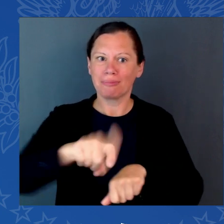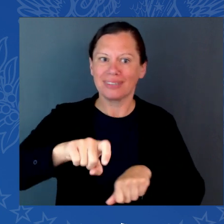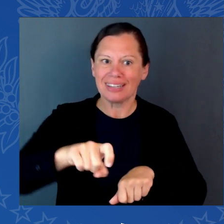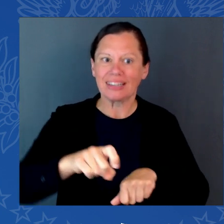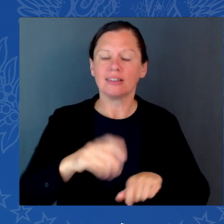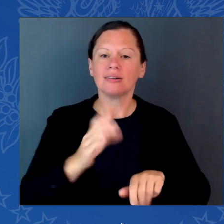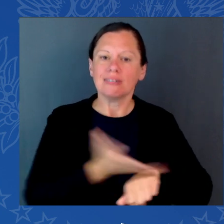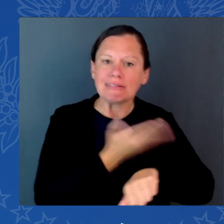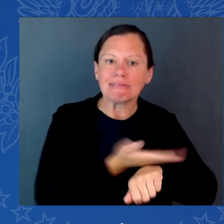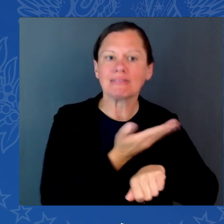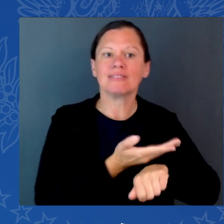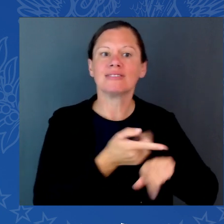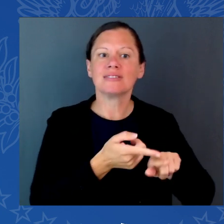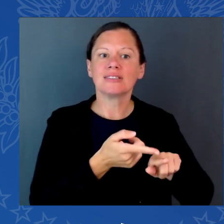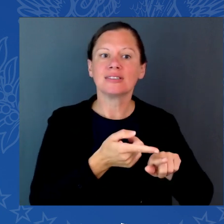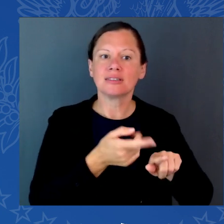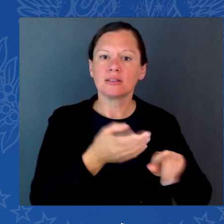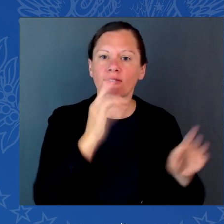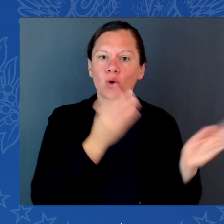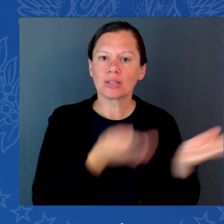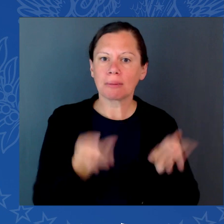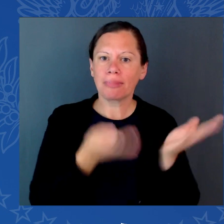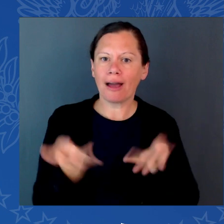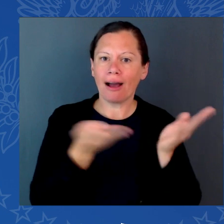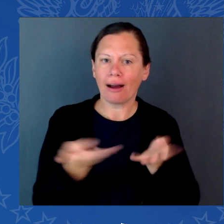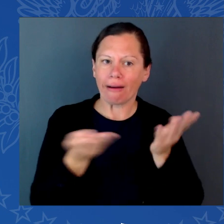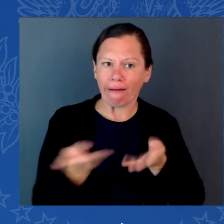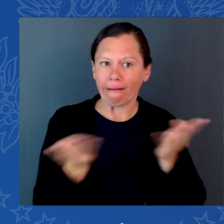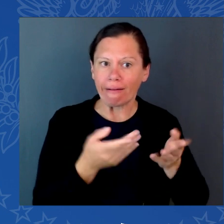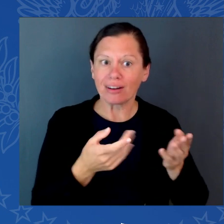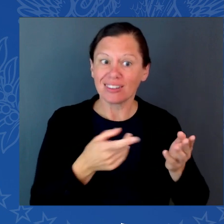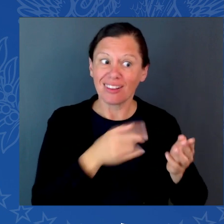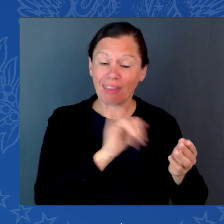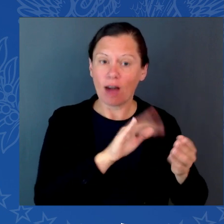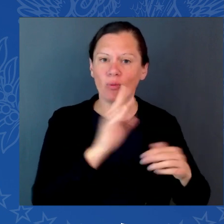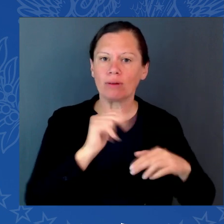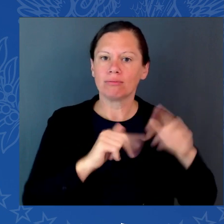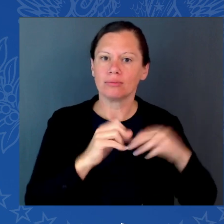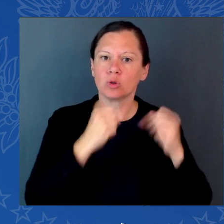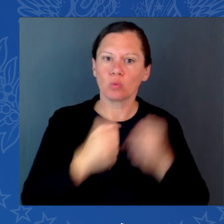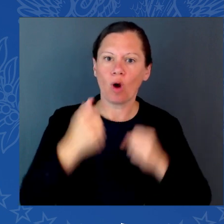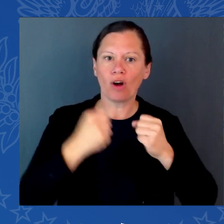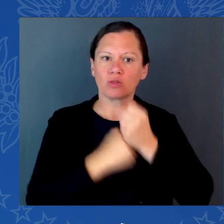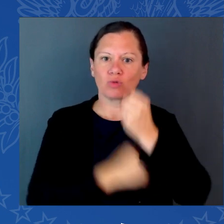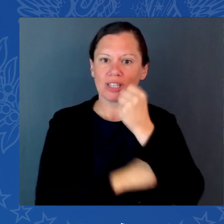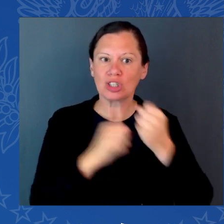laying foundations that will strengthen commerce and food security for people across multiple countries.